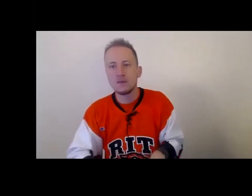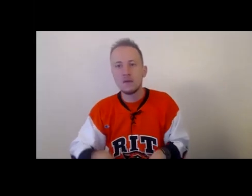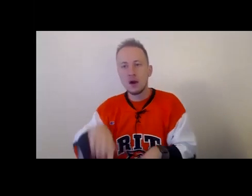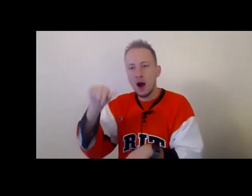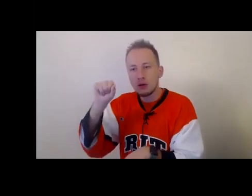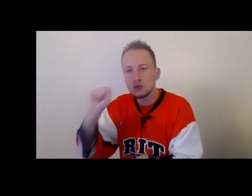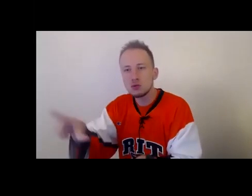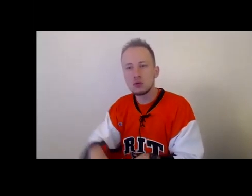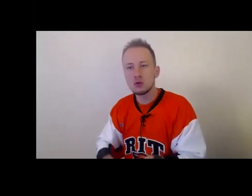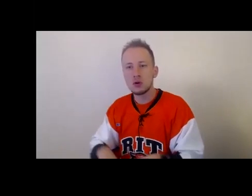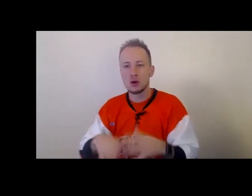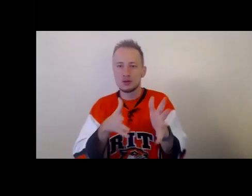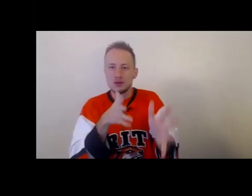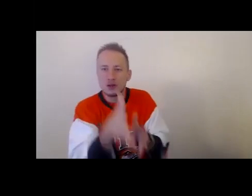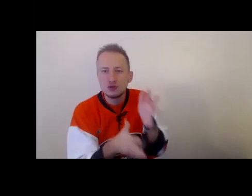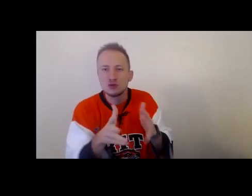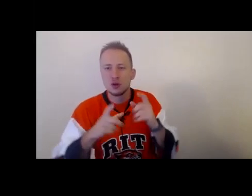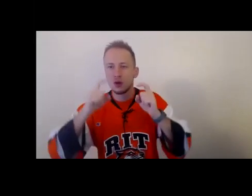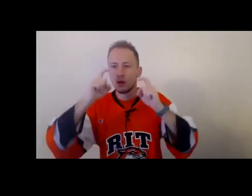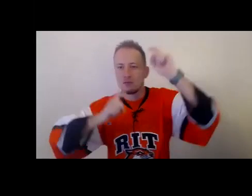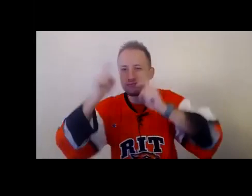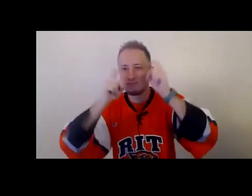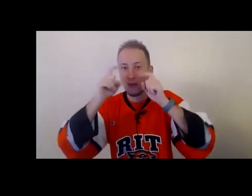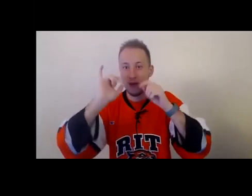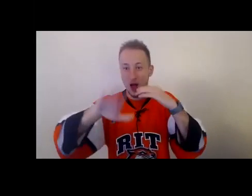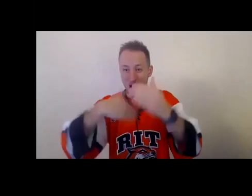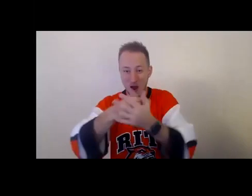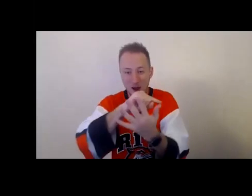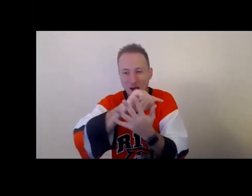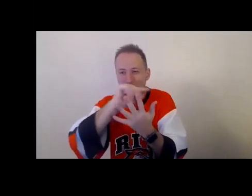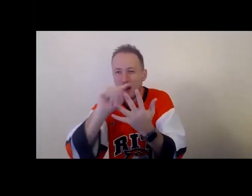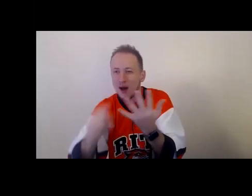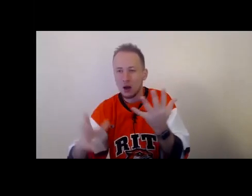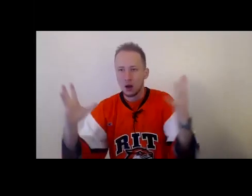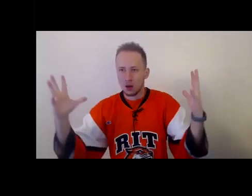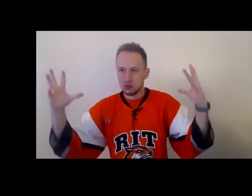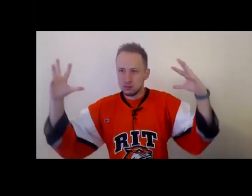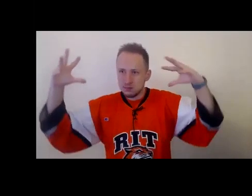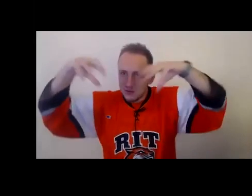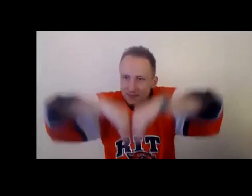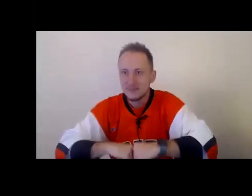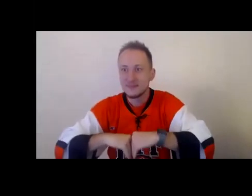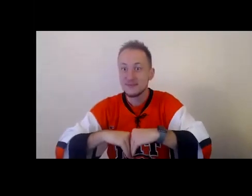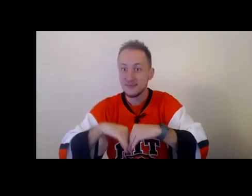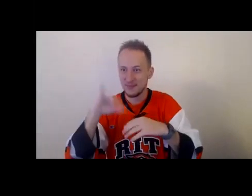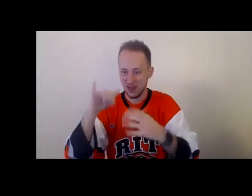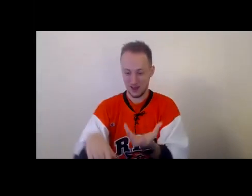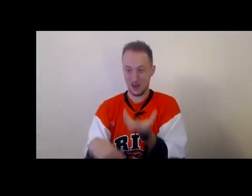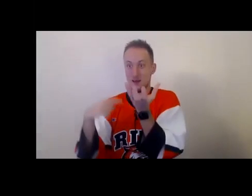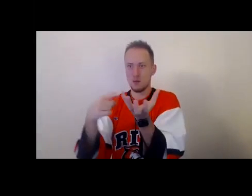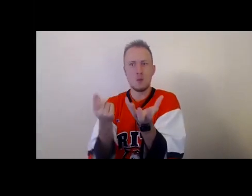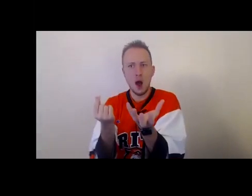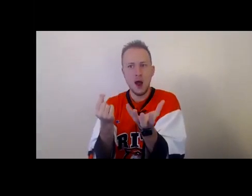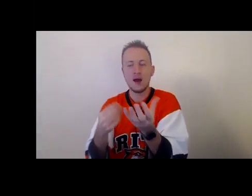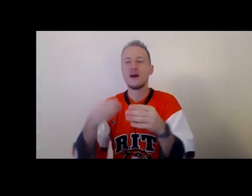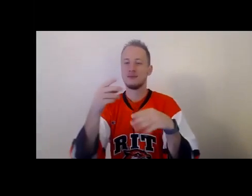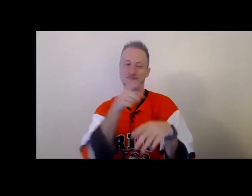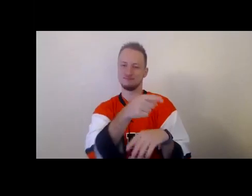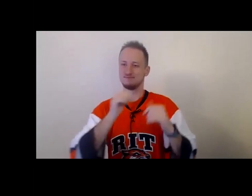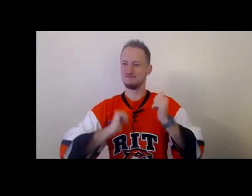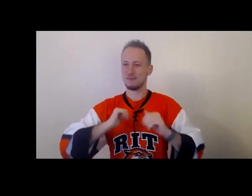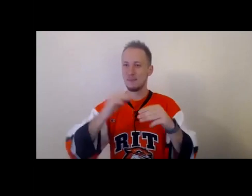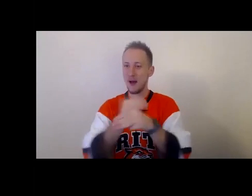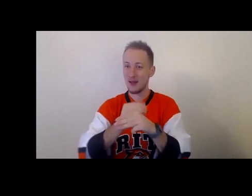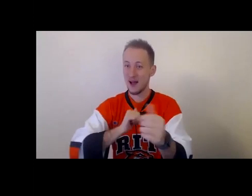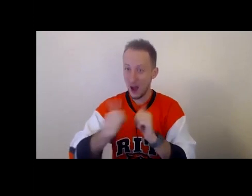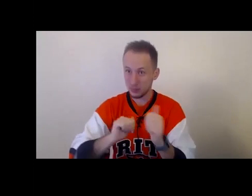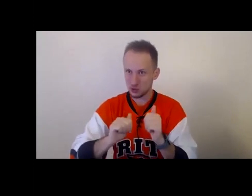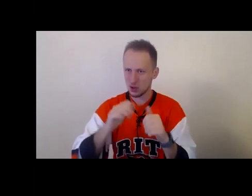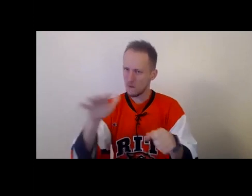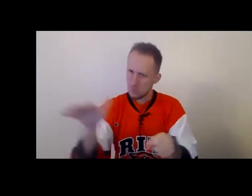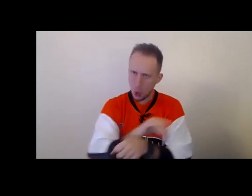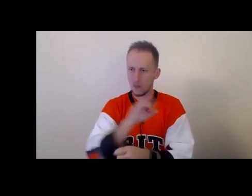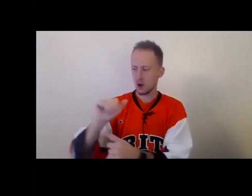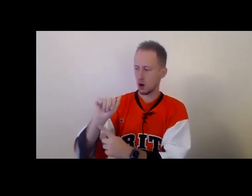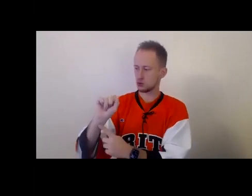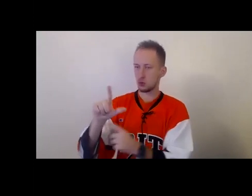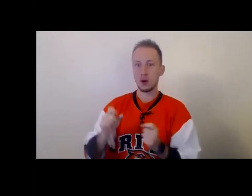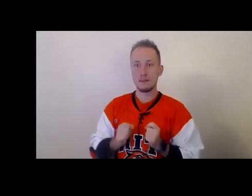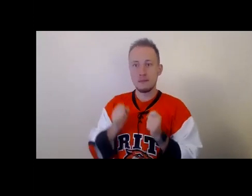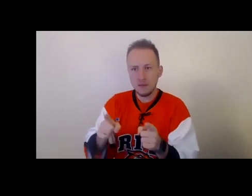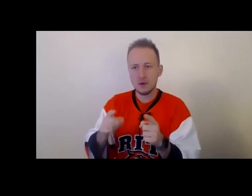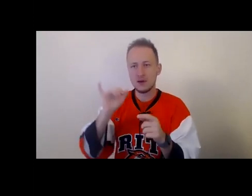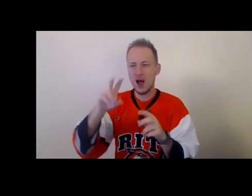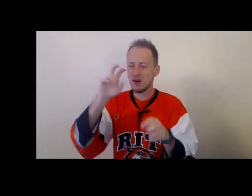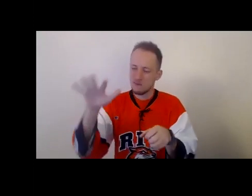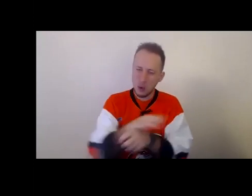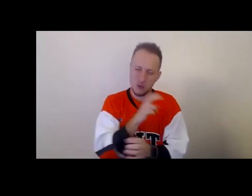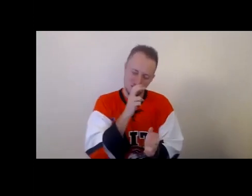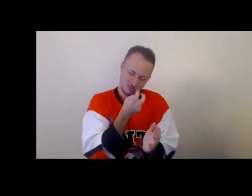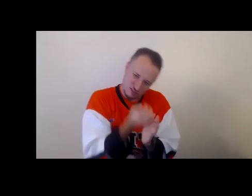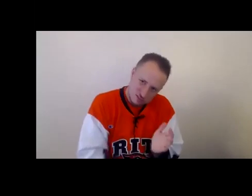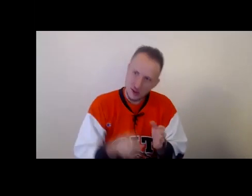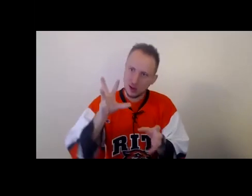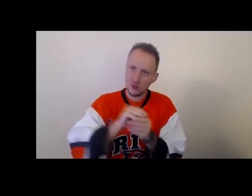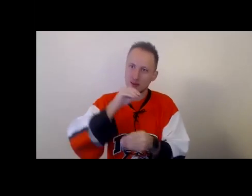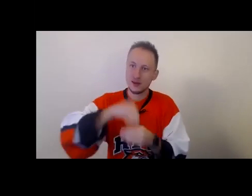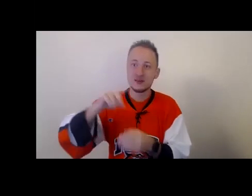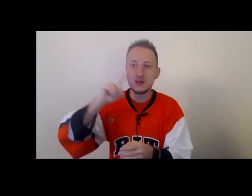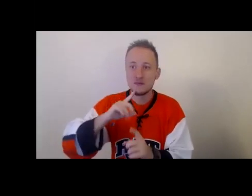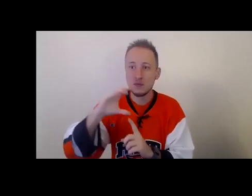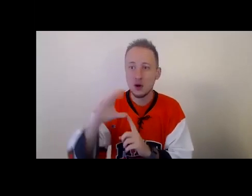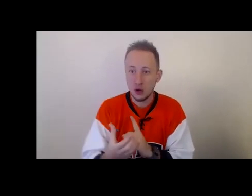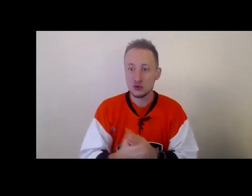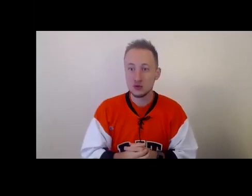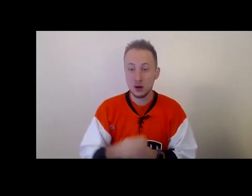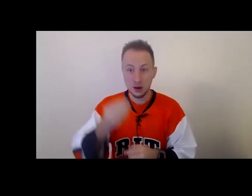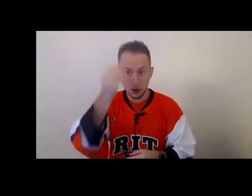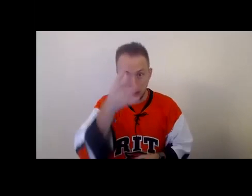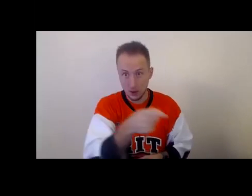stories, gestures, and expression: we are now providing all of those to our competition called MATH THAT!, which is our ASL improv show.